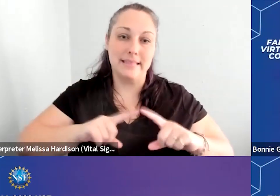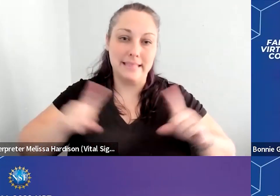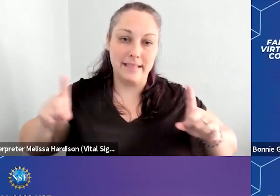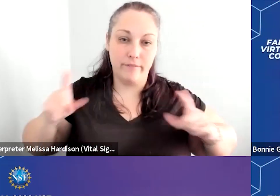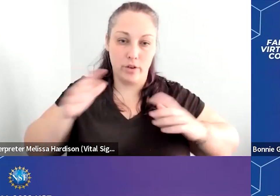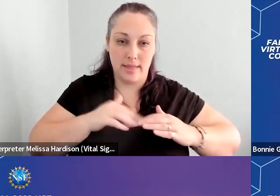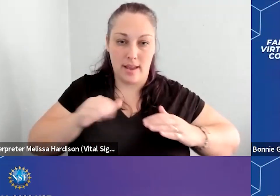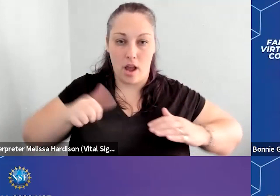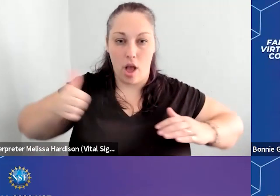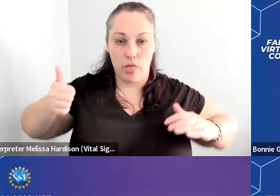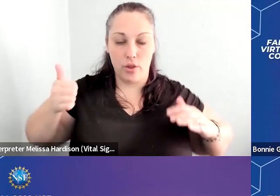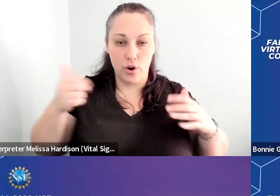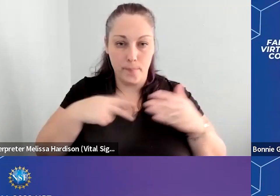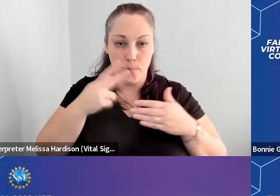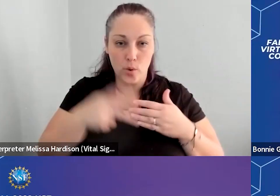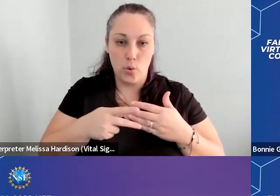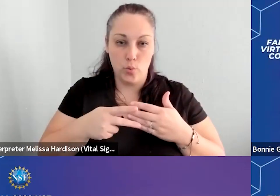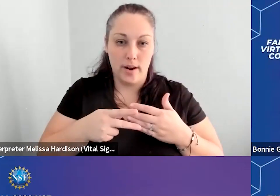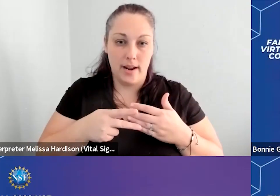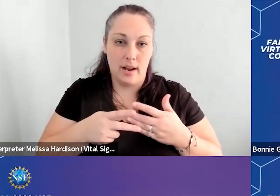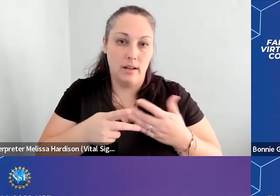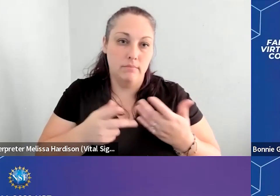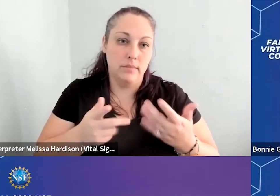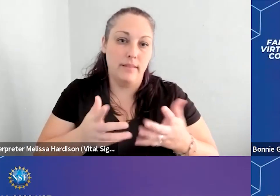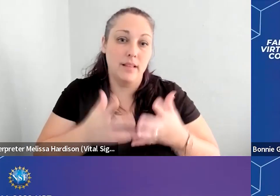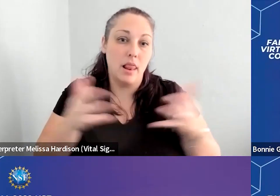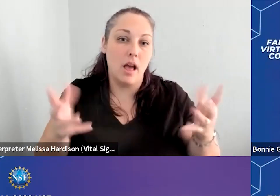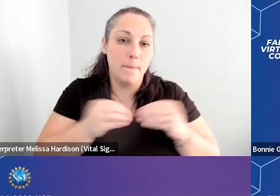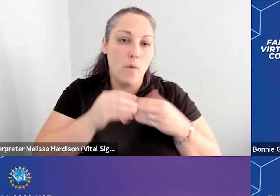in that there really is a lot more flexibility in what you can do, how you can do it,